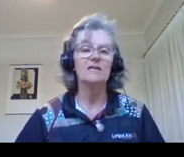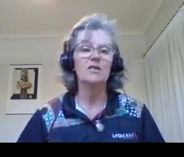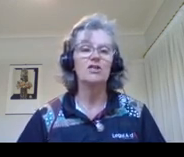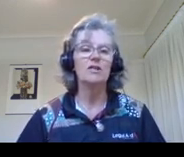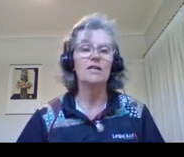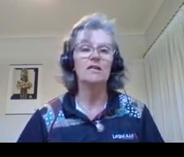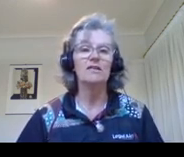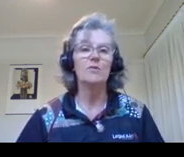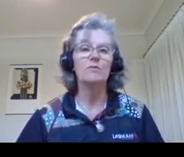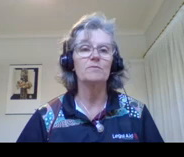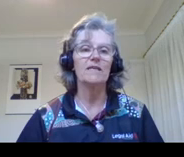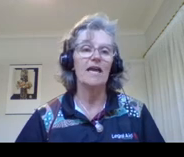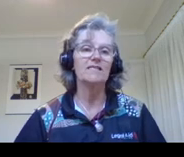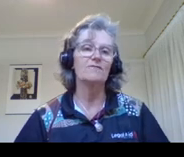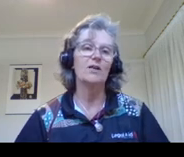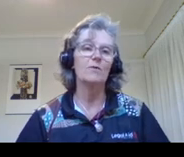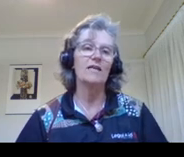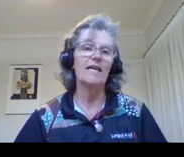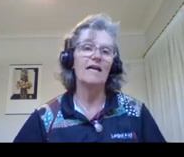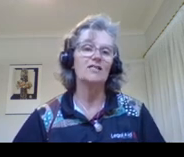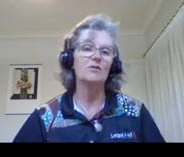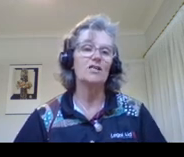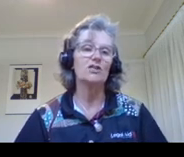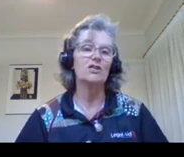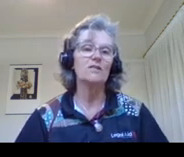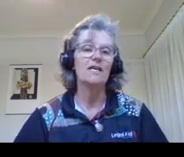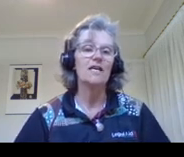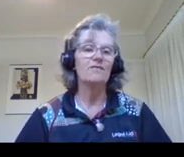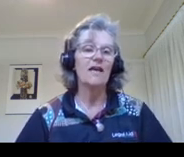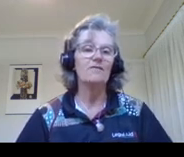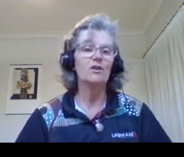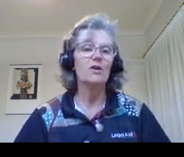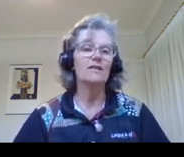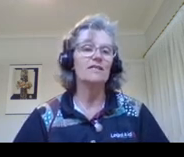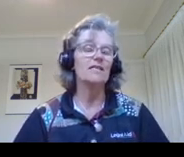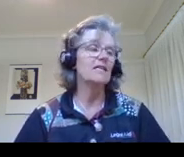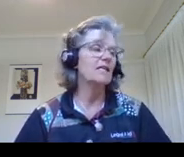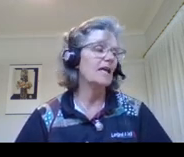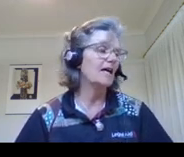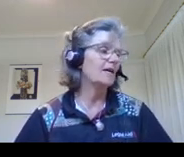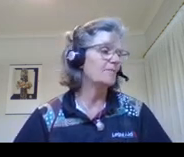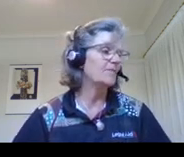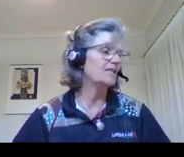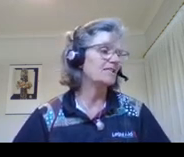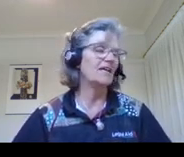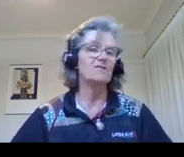commissioner probably has a frequently asked questions if you have a look at the e-safety